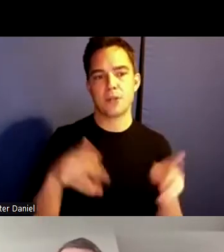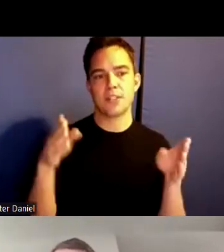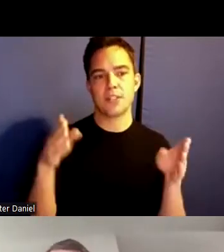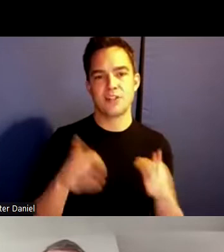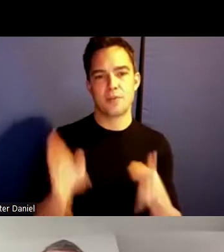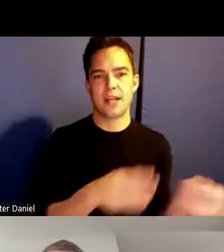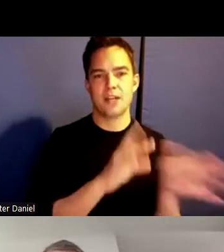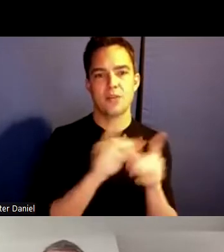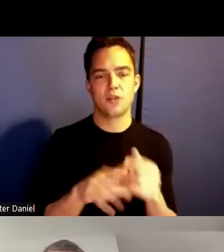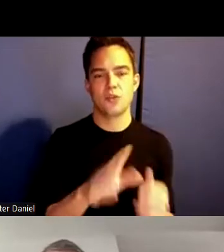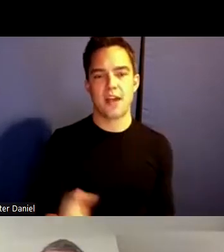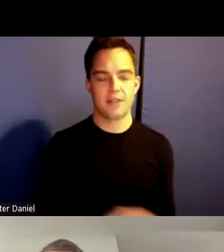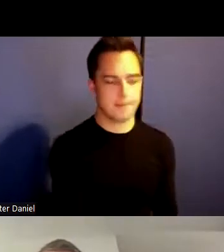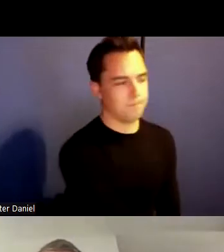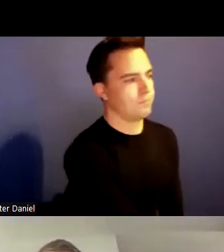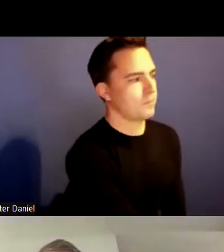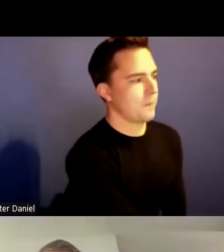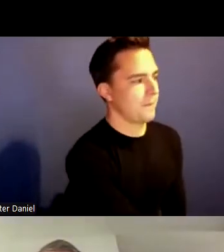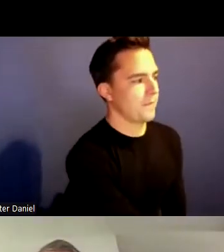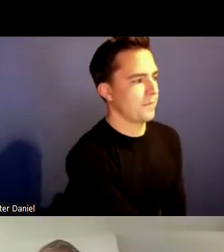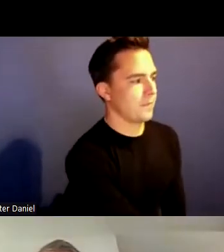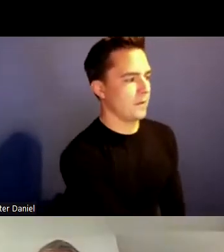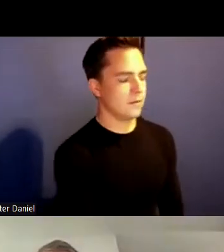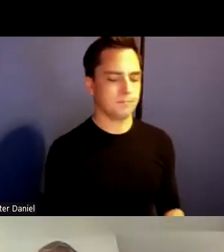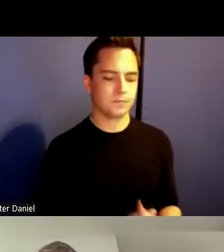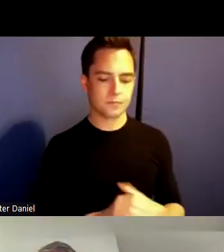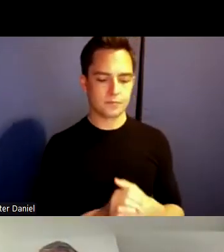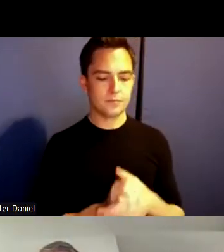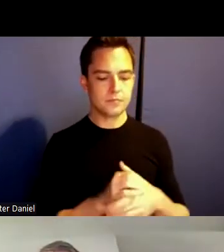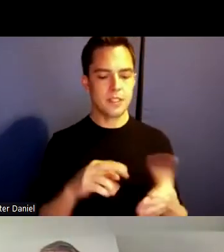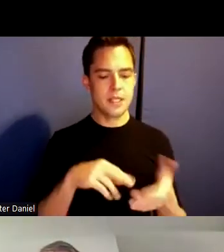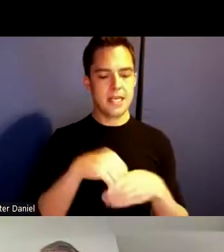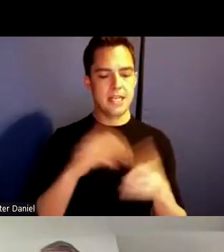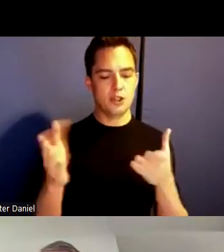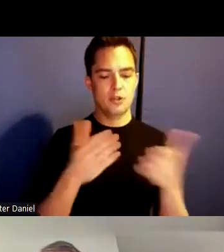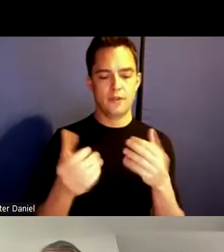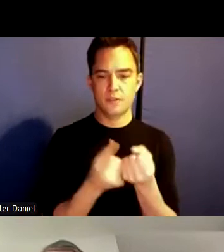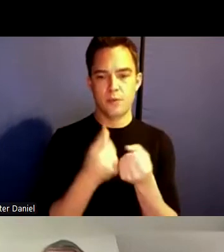death in, in, in services and supports for people with intellectual and developmental